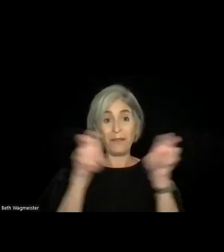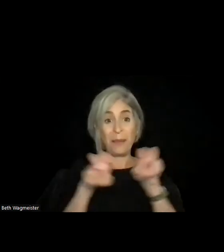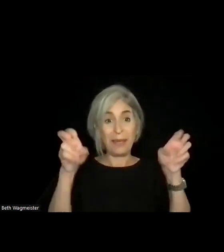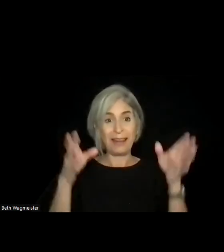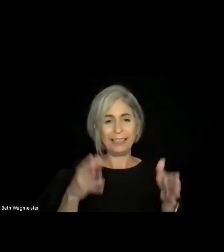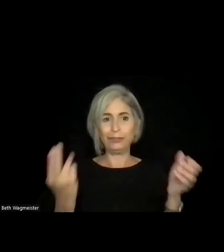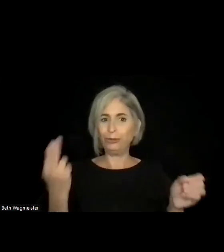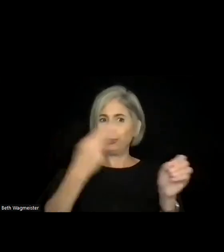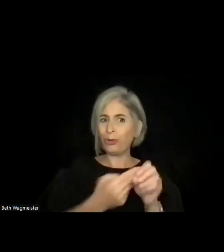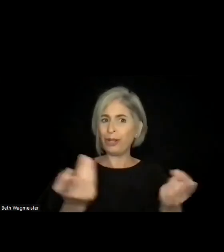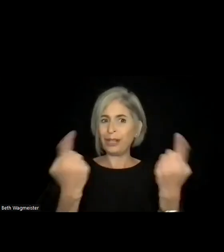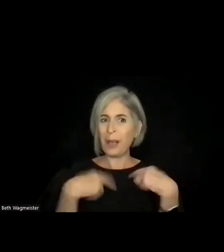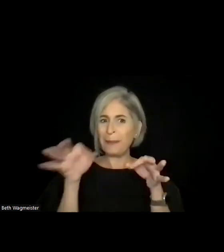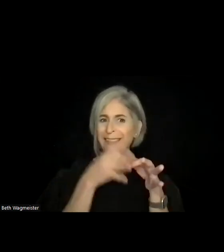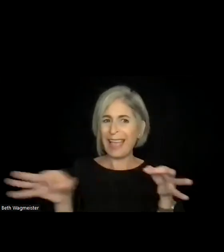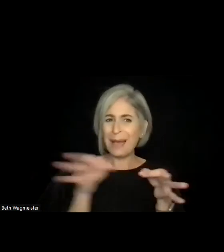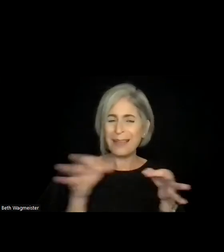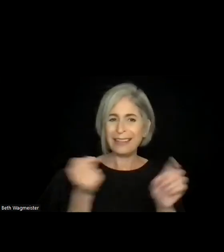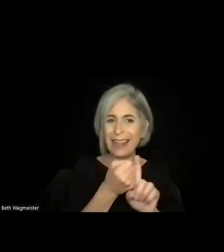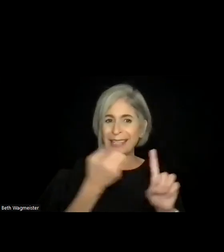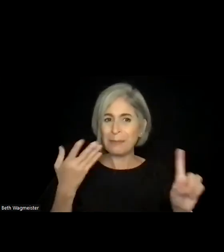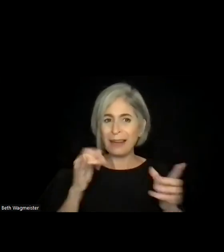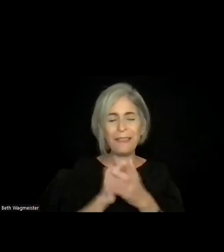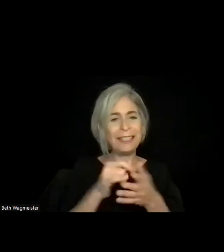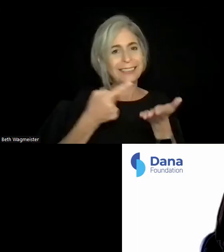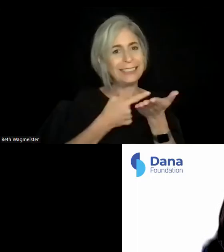That's just to get us starting to get thinking and I'll kick this off and